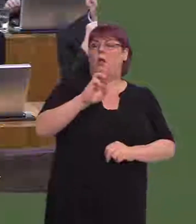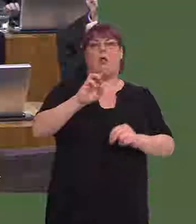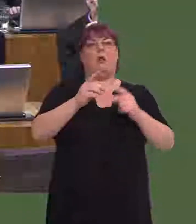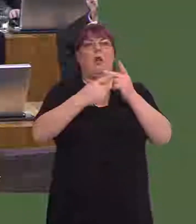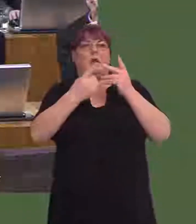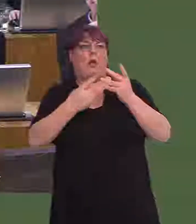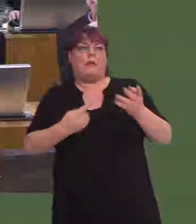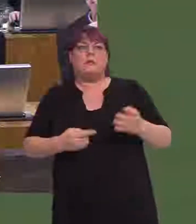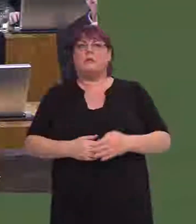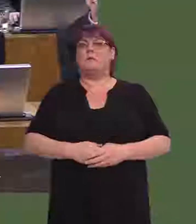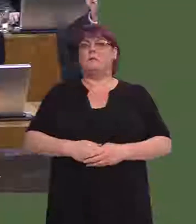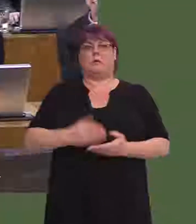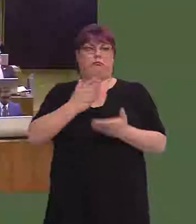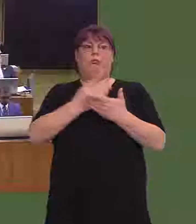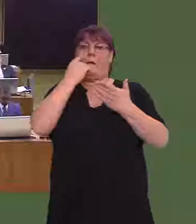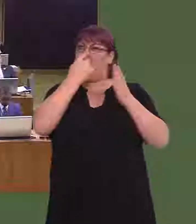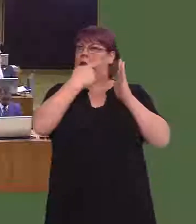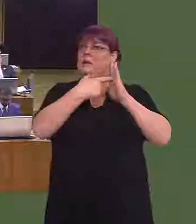Neil Hamilton AM: But the First Minister is still fighting the referendum campaign.